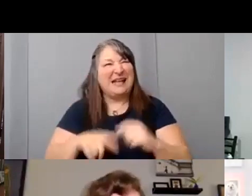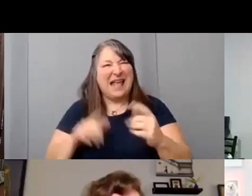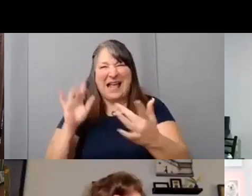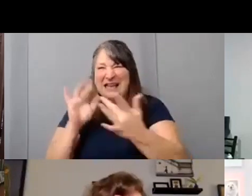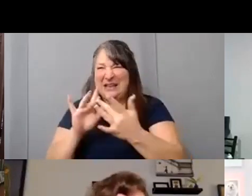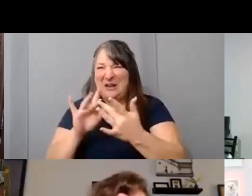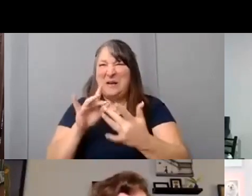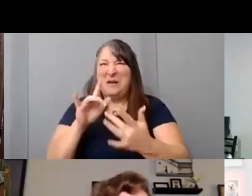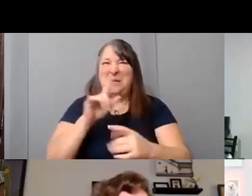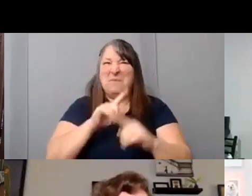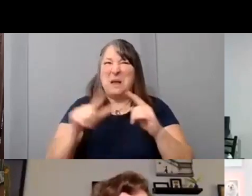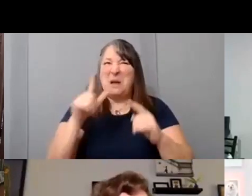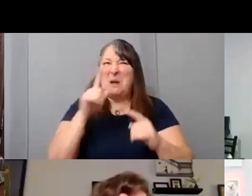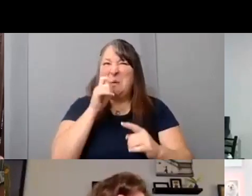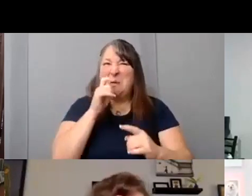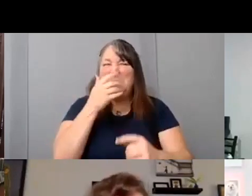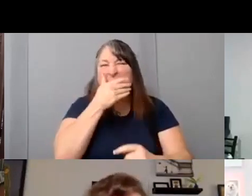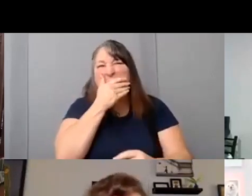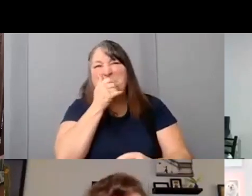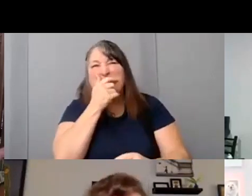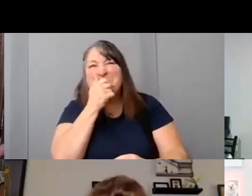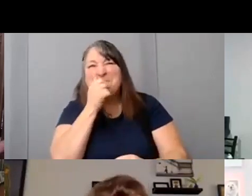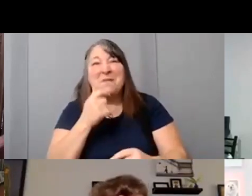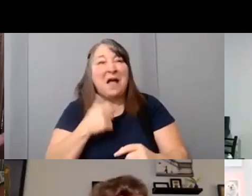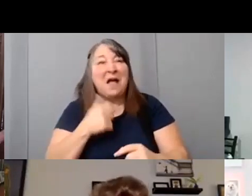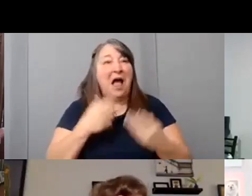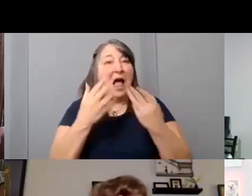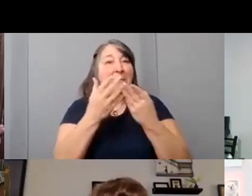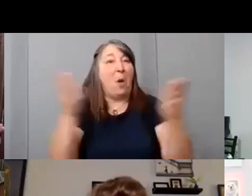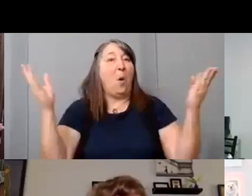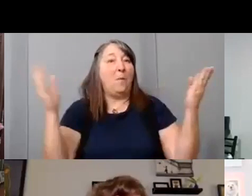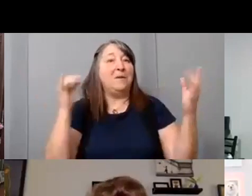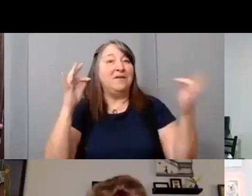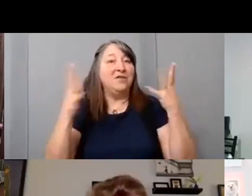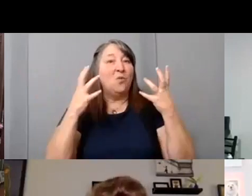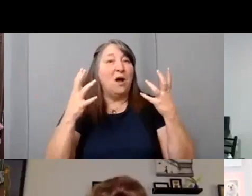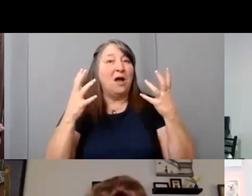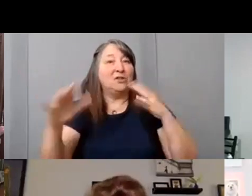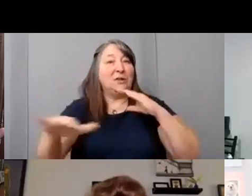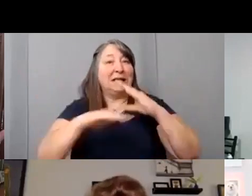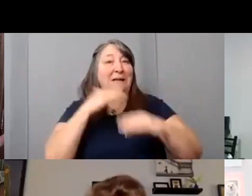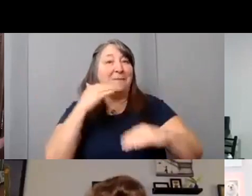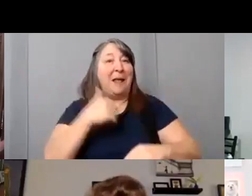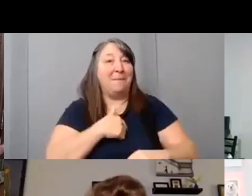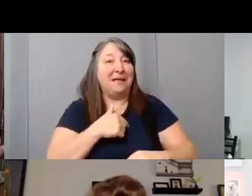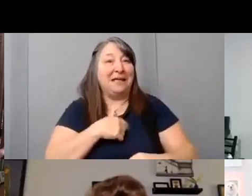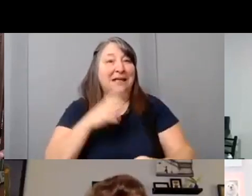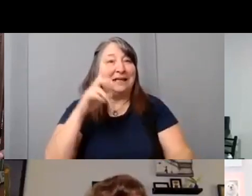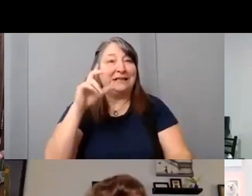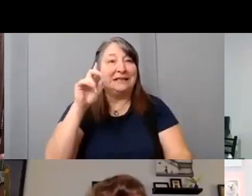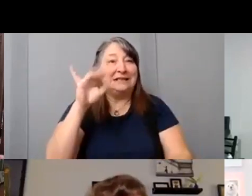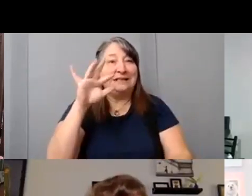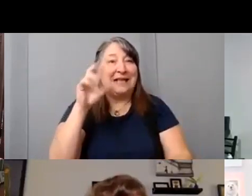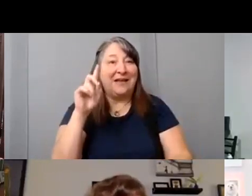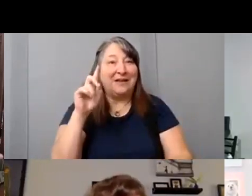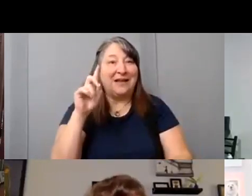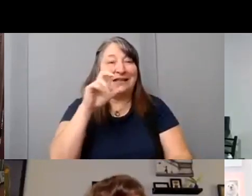I mean, I am open if you want to email me at david@pastudiowest.com